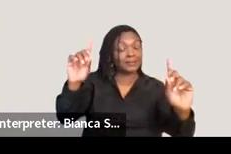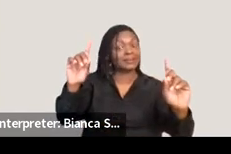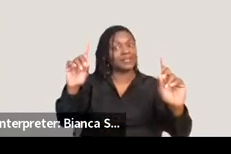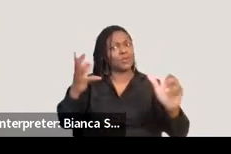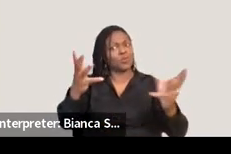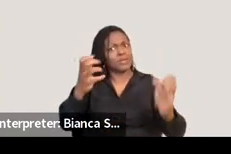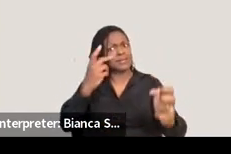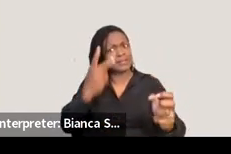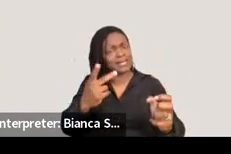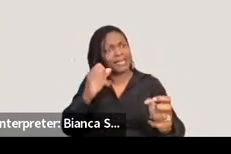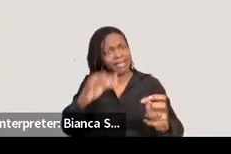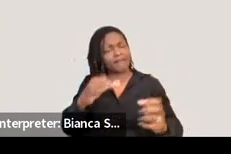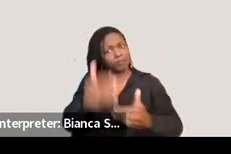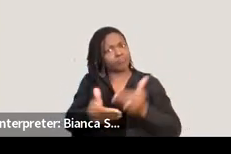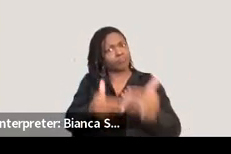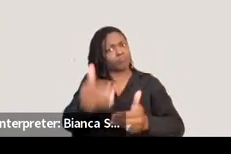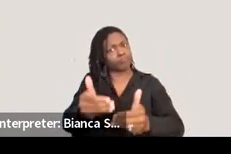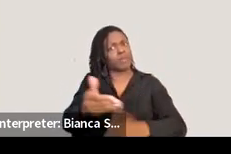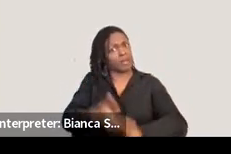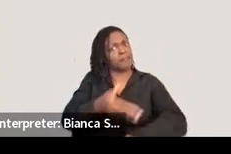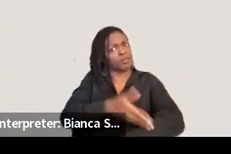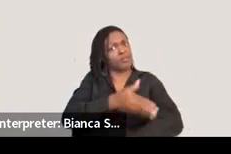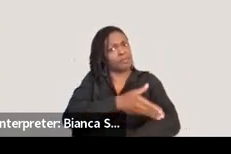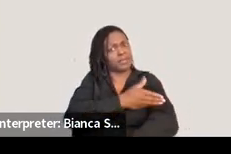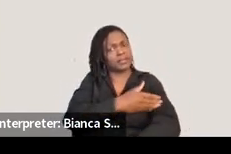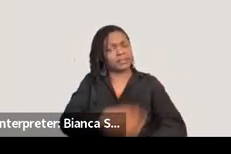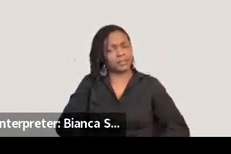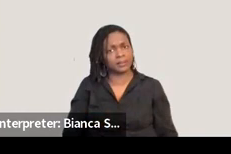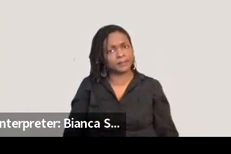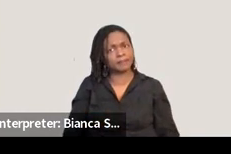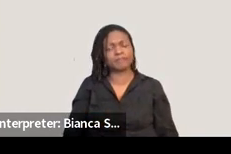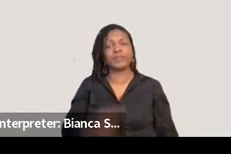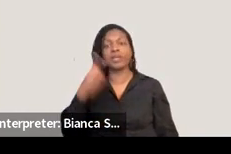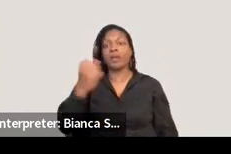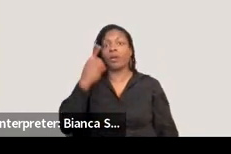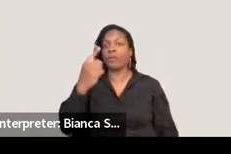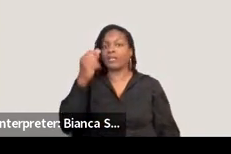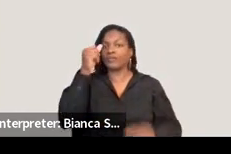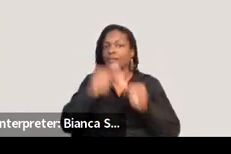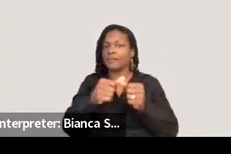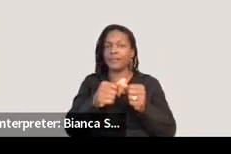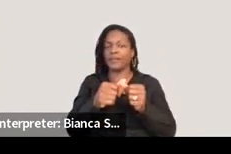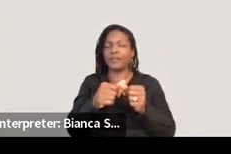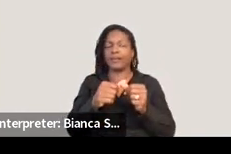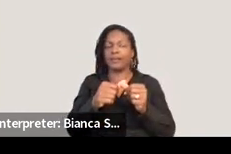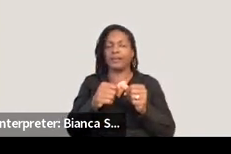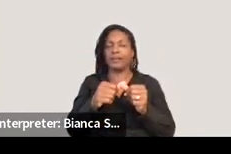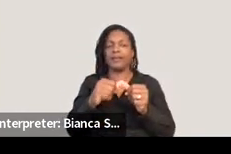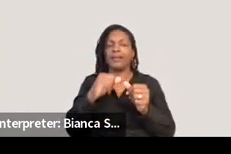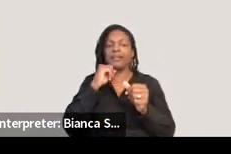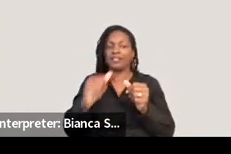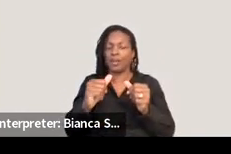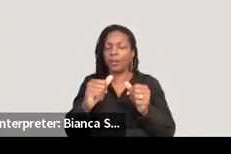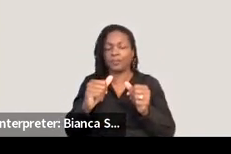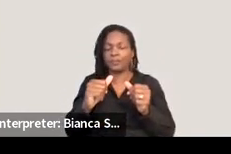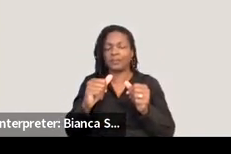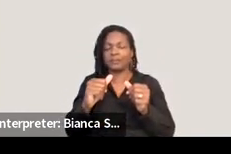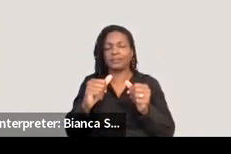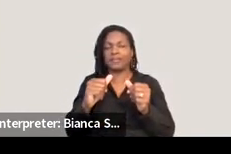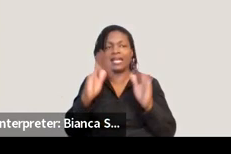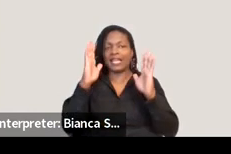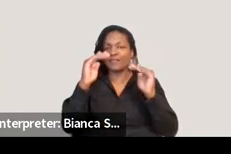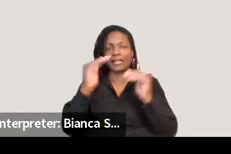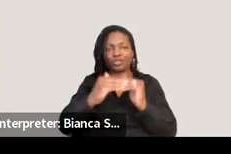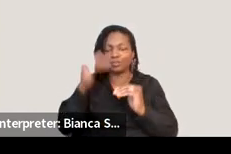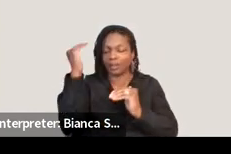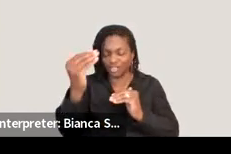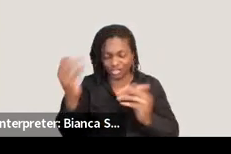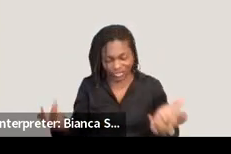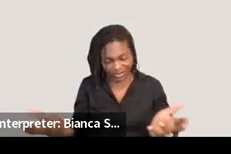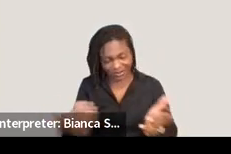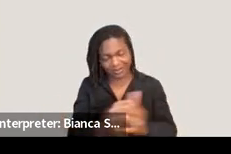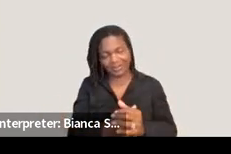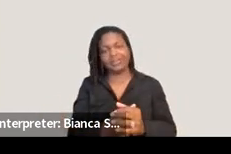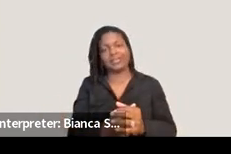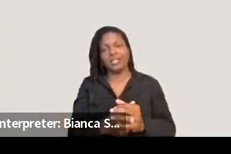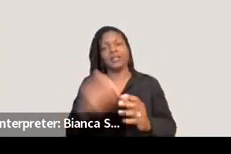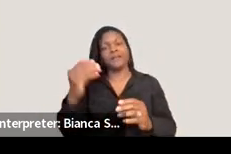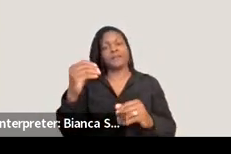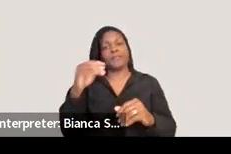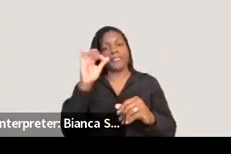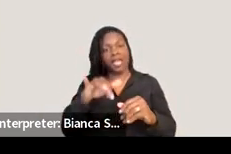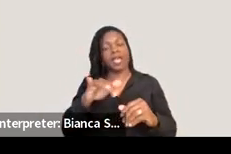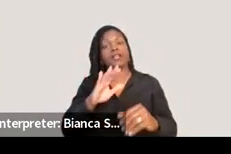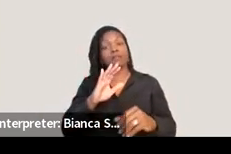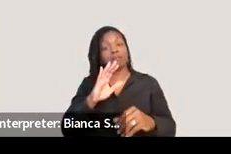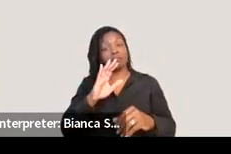And always remember. Don't that unrealistic expectation? Know what to expect. Based on the concrete knowledge of that child's development in their disability.